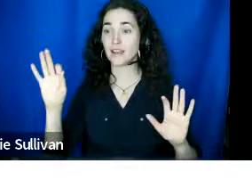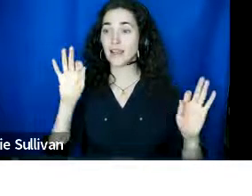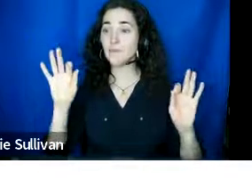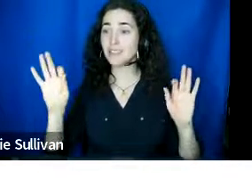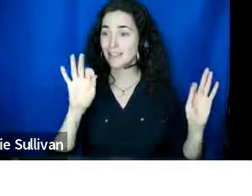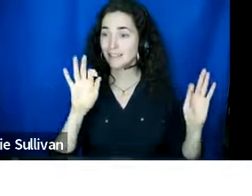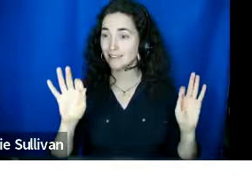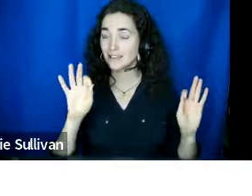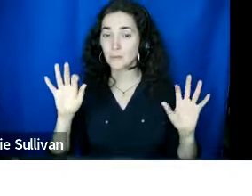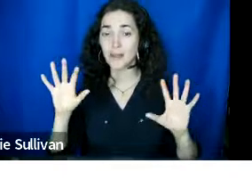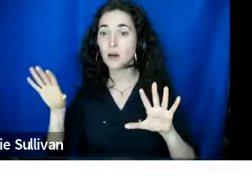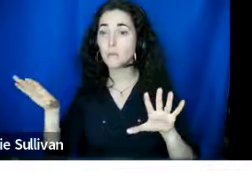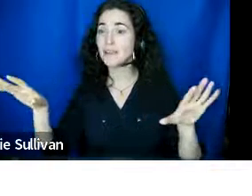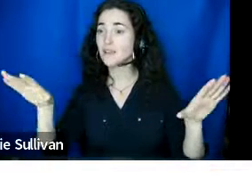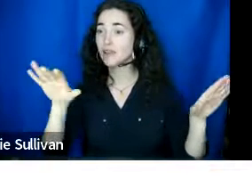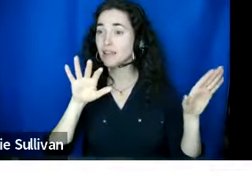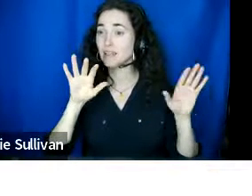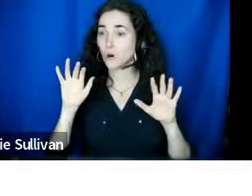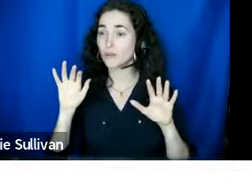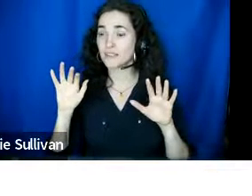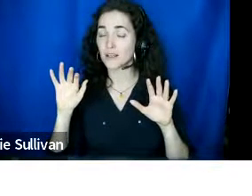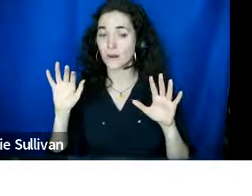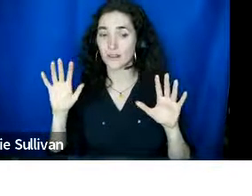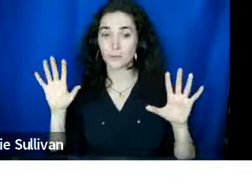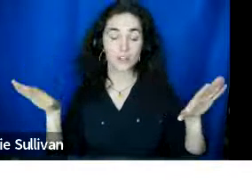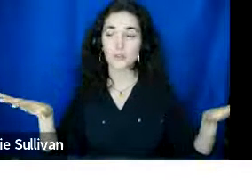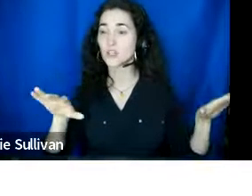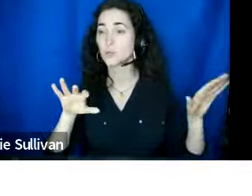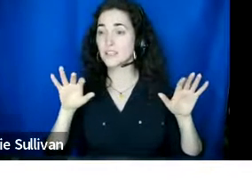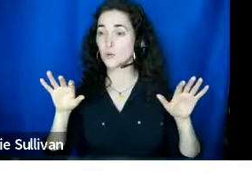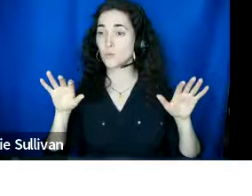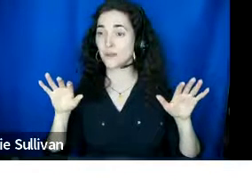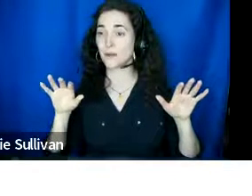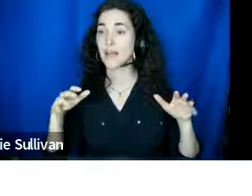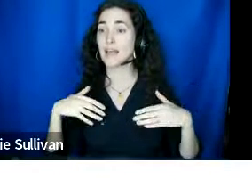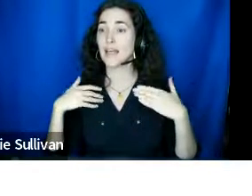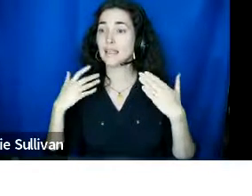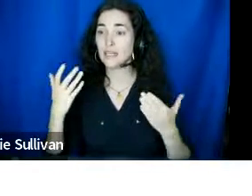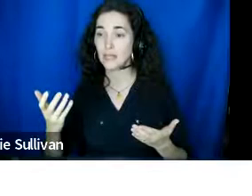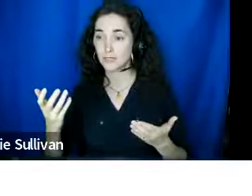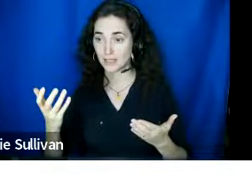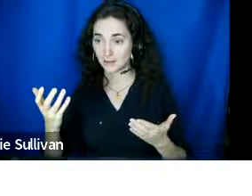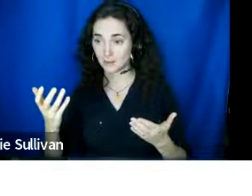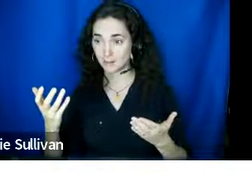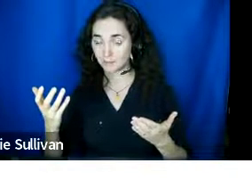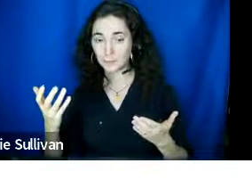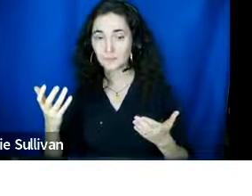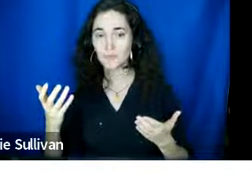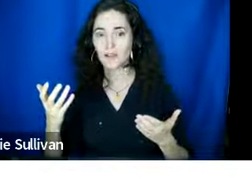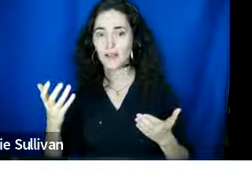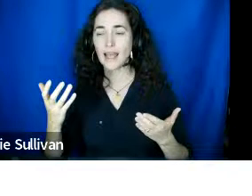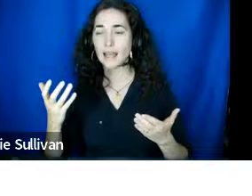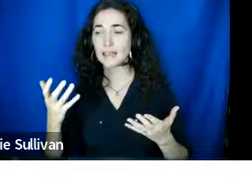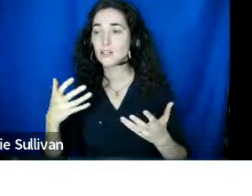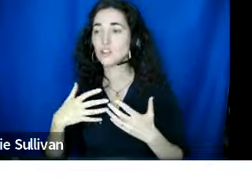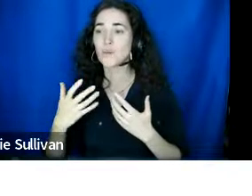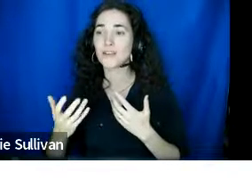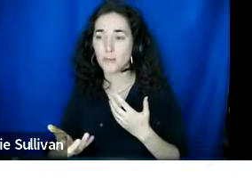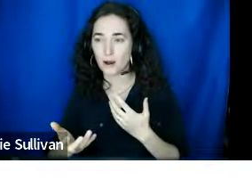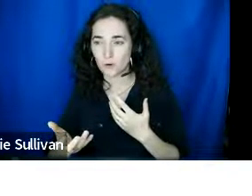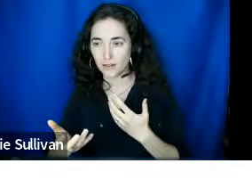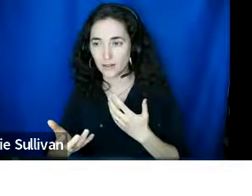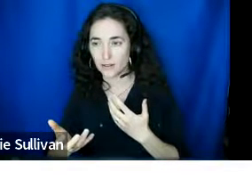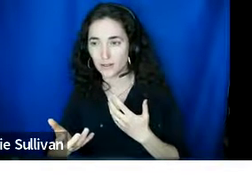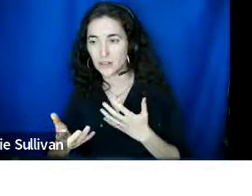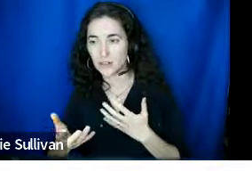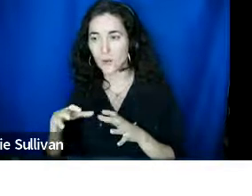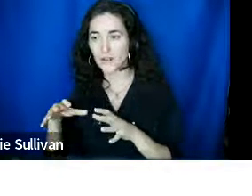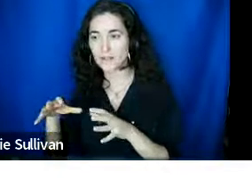They imitate, they pick up anything that the adults say around them, or the other children say around them, and they imitate them, and it doesn't always come out right.